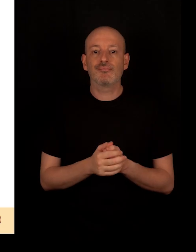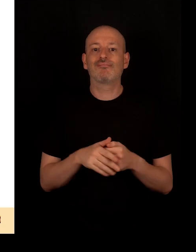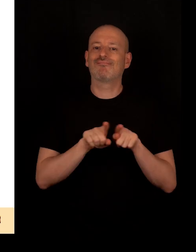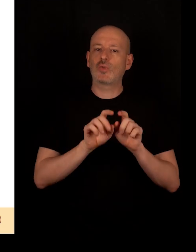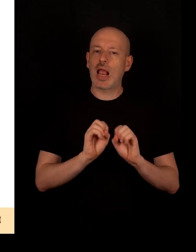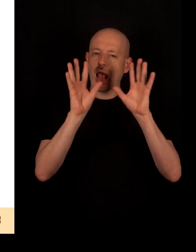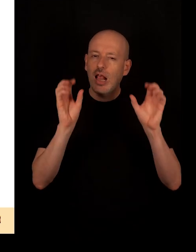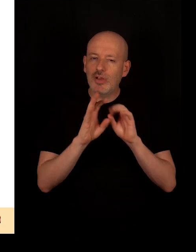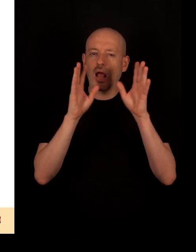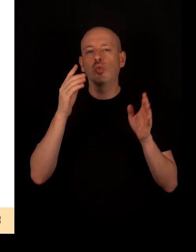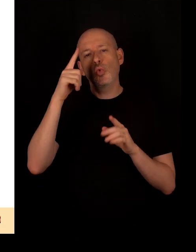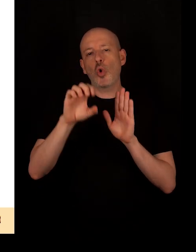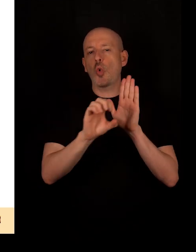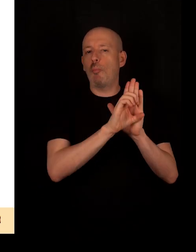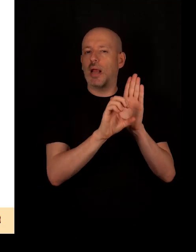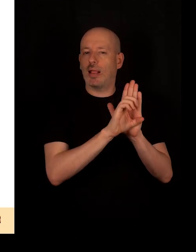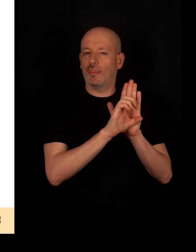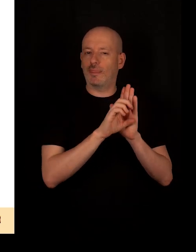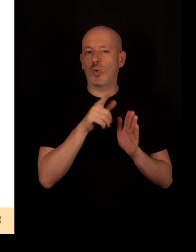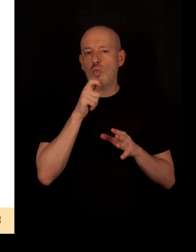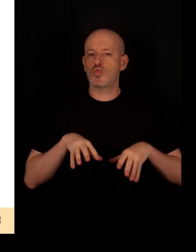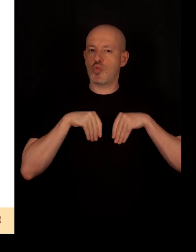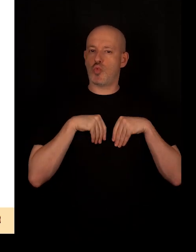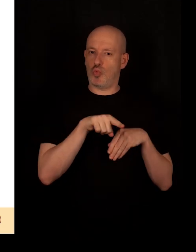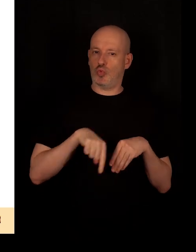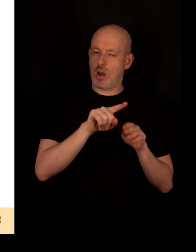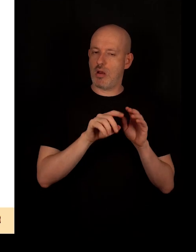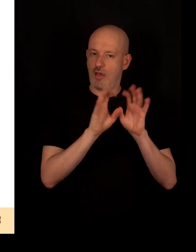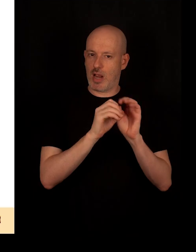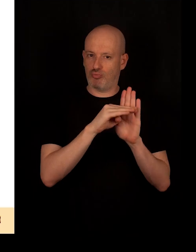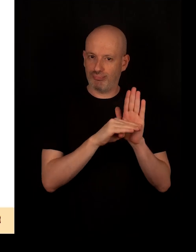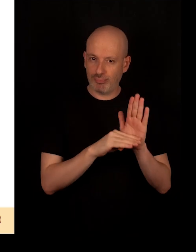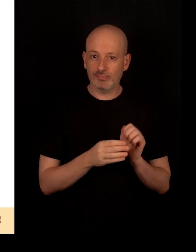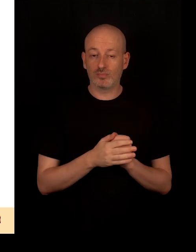And some clarifications on intellectual property rights and copyrights.